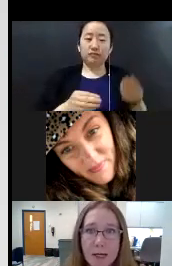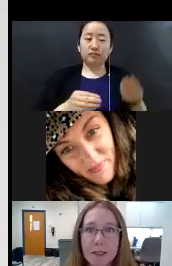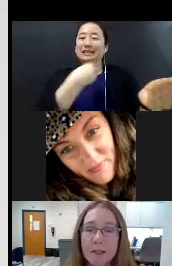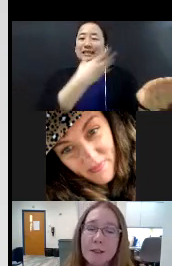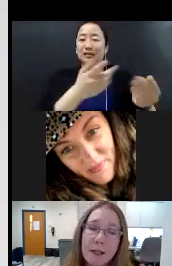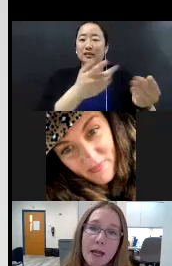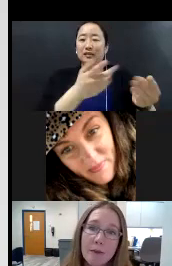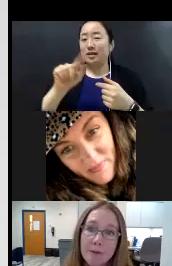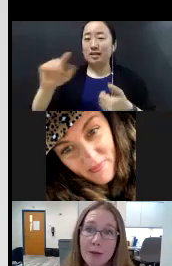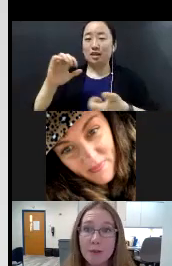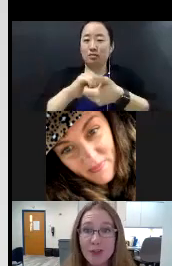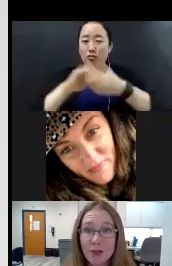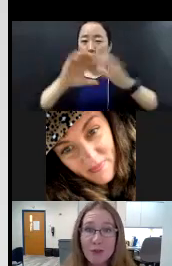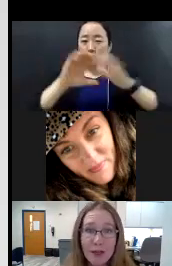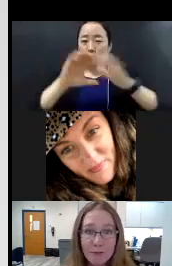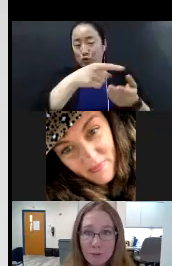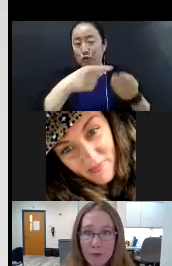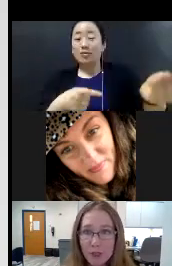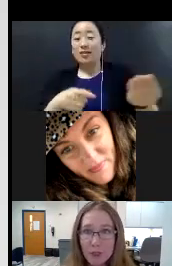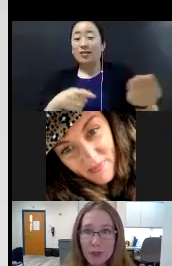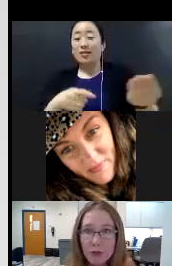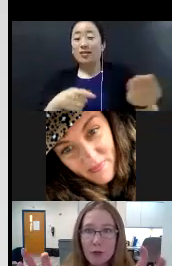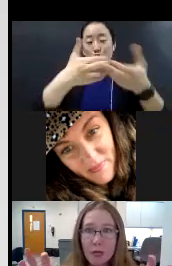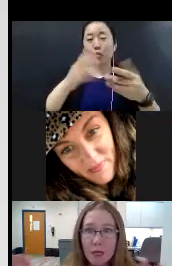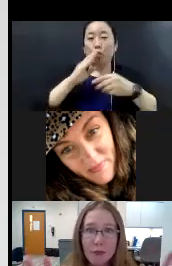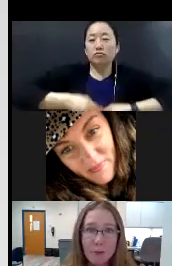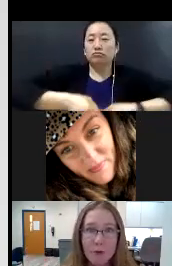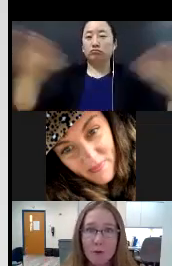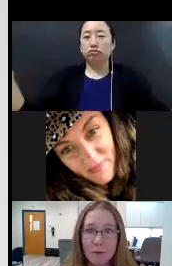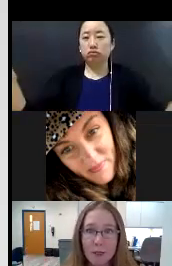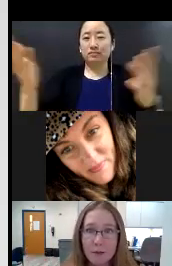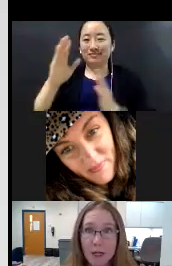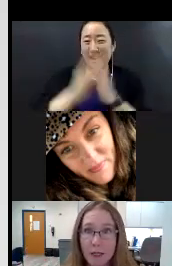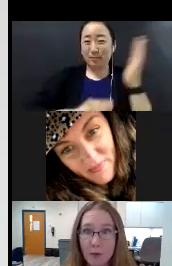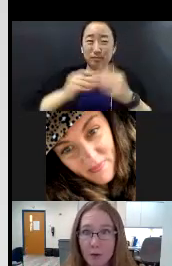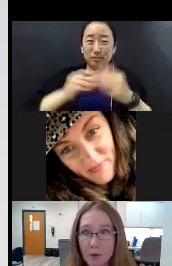NEBRASKA, AND THEY WILL DISTRIBUTE THAT INFORMATION TO ANY OF THE PROGRAMS AVAILABLE OR